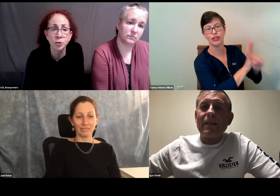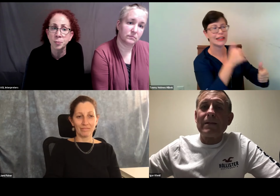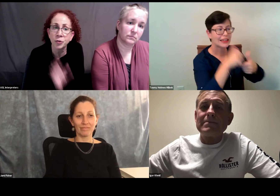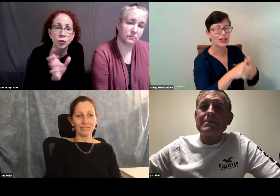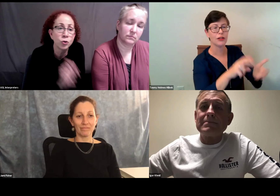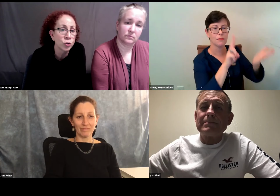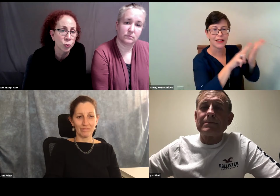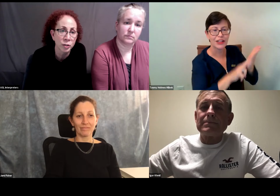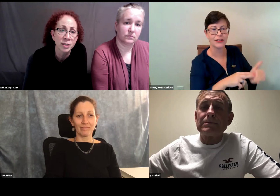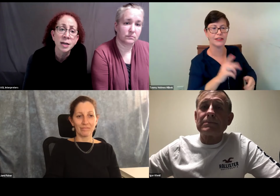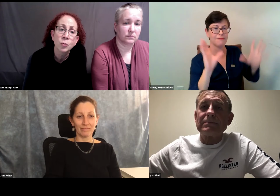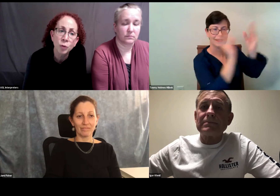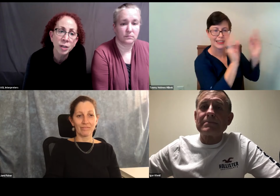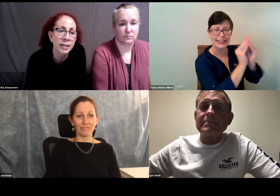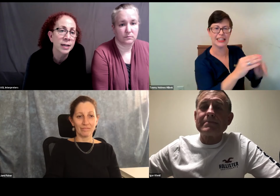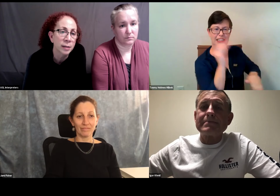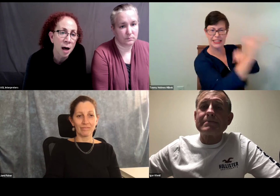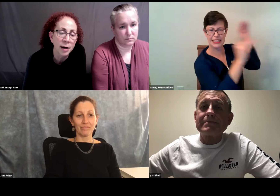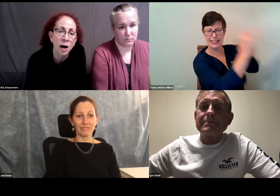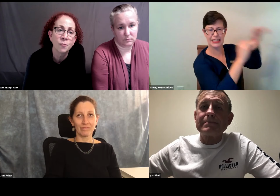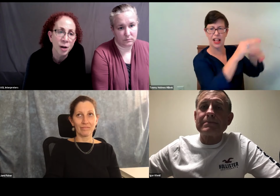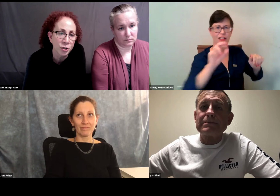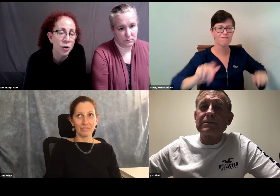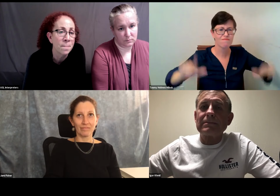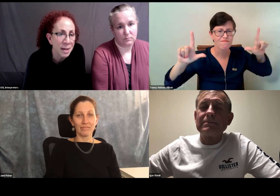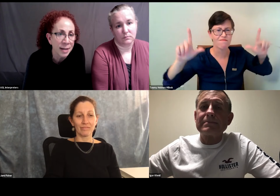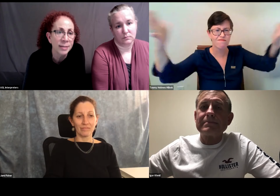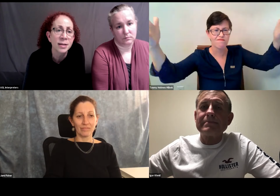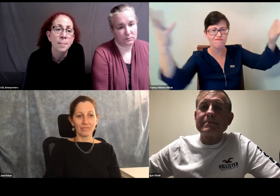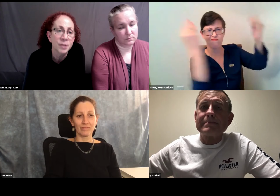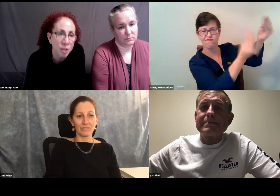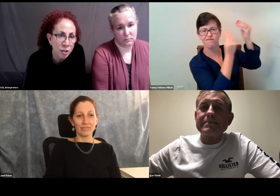but those new sources really need a lot of pressure meetings petitions.